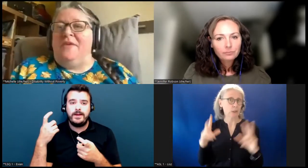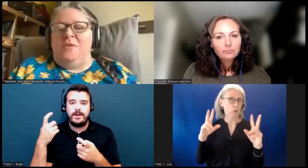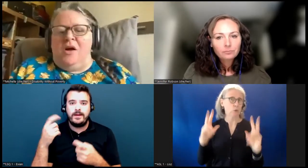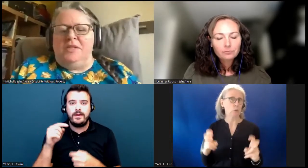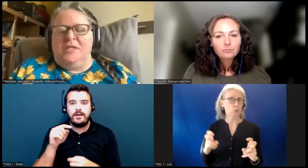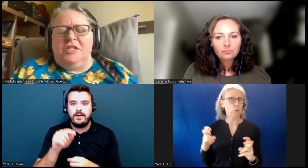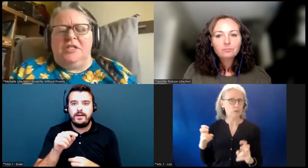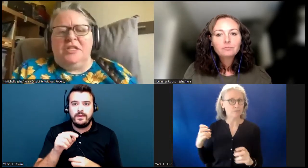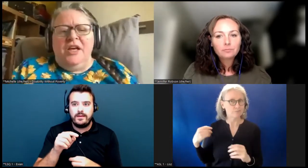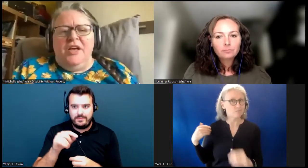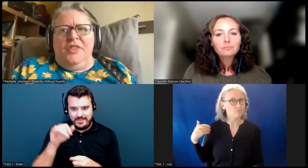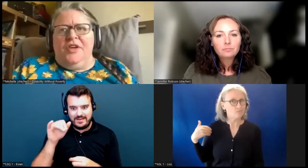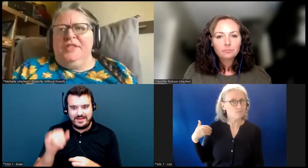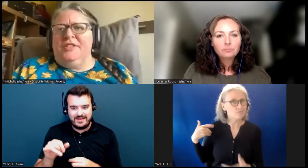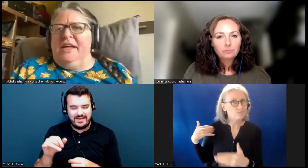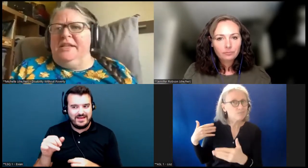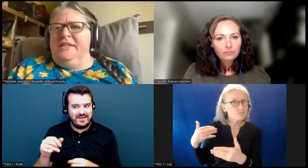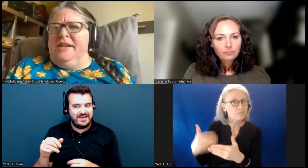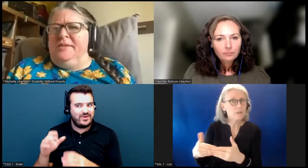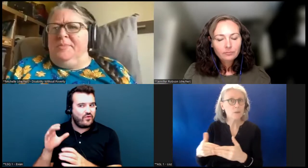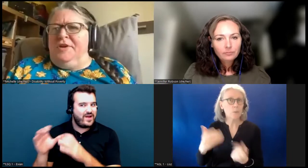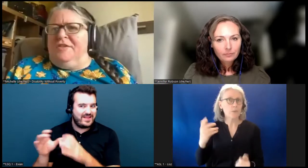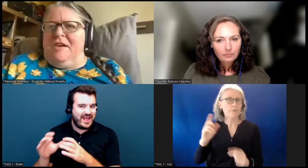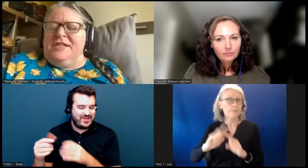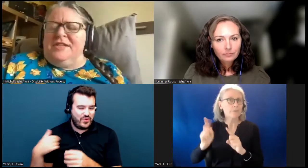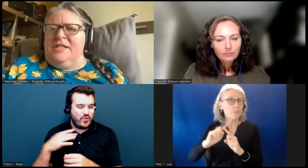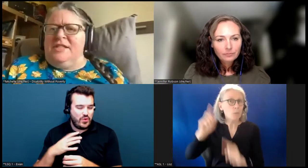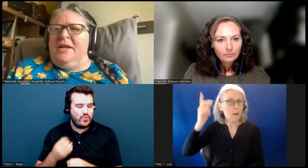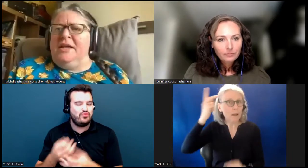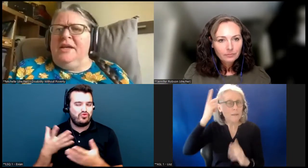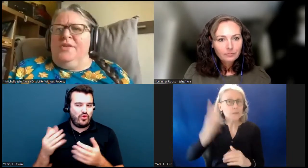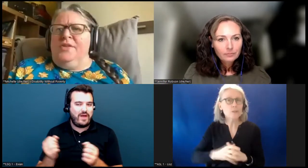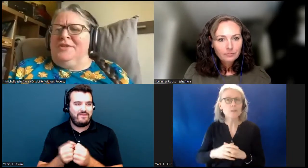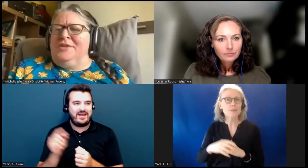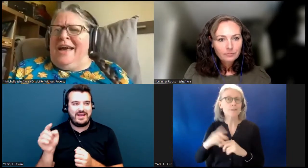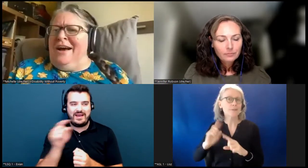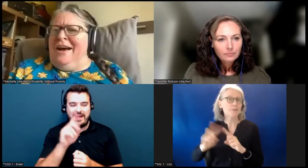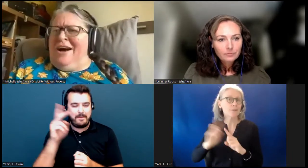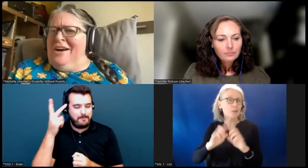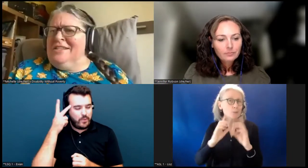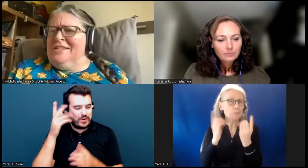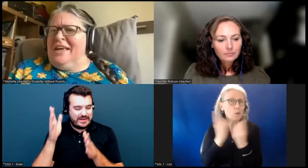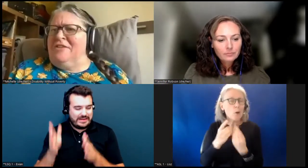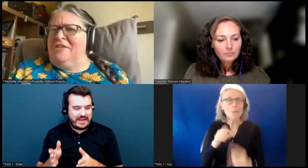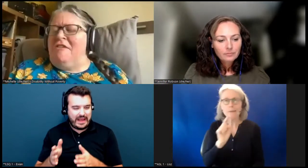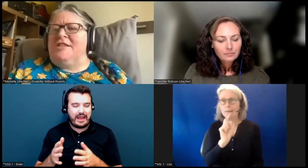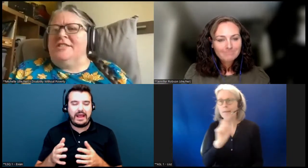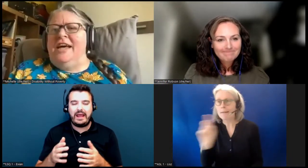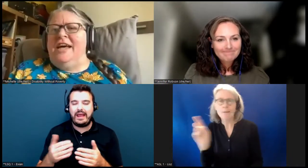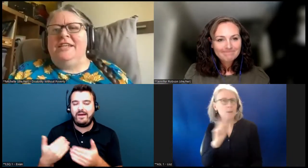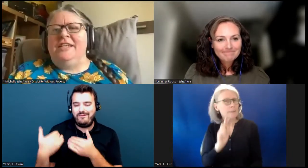WITH POLITICIANS THAT -- AND BUREAUCRATS THAT HAS BEEN KIND OF HARDEST TO GET ACROSS. YOU